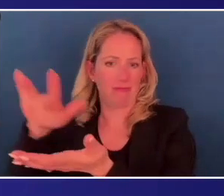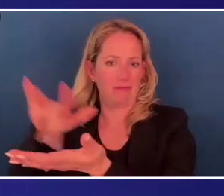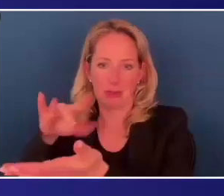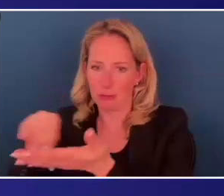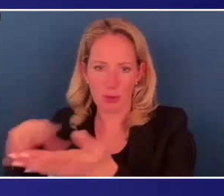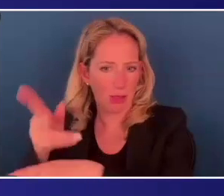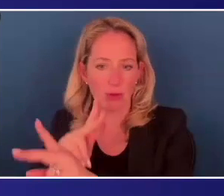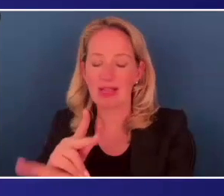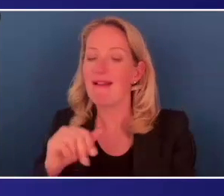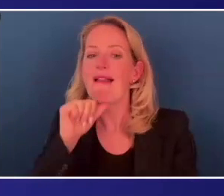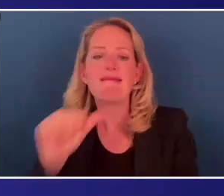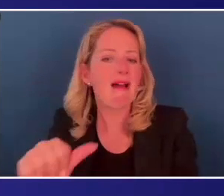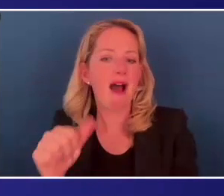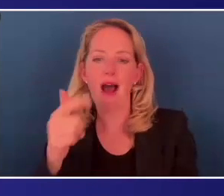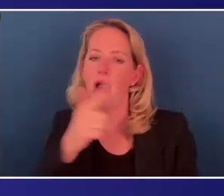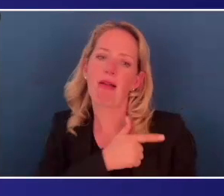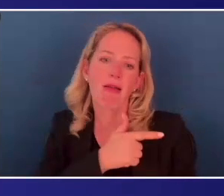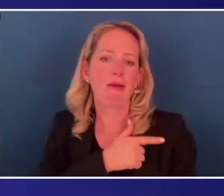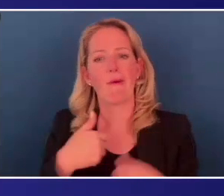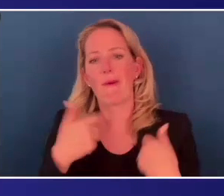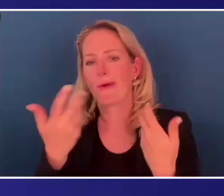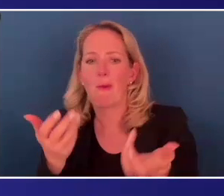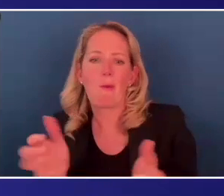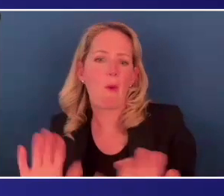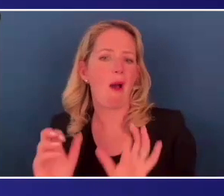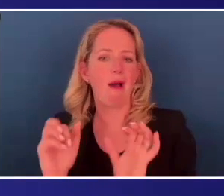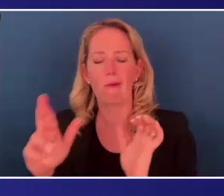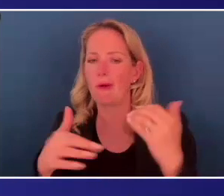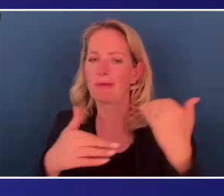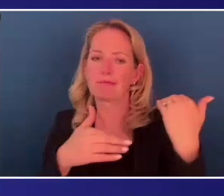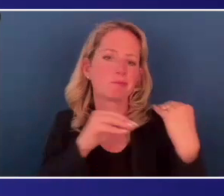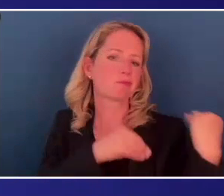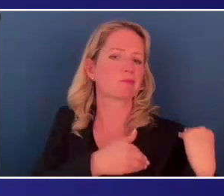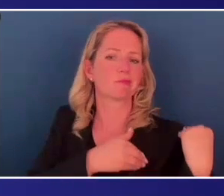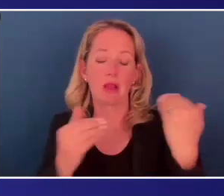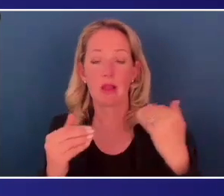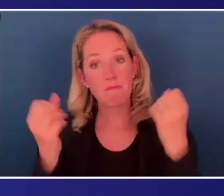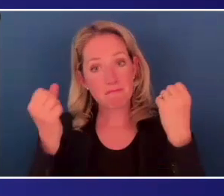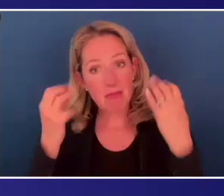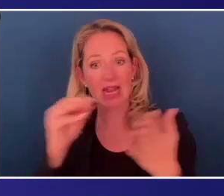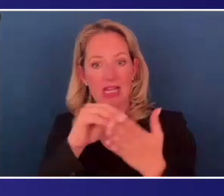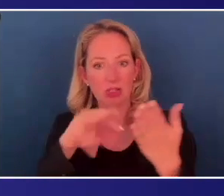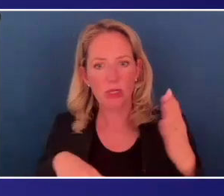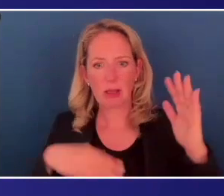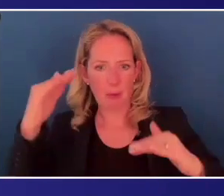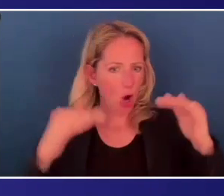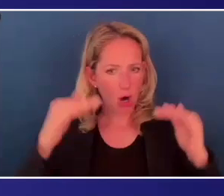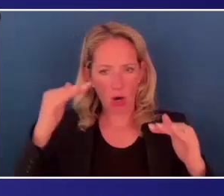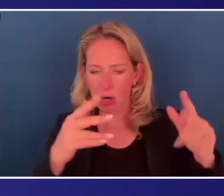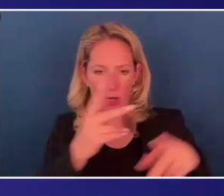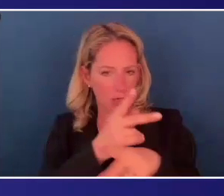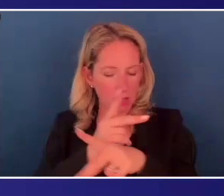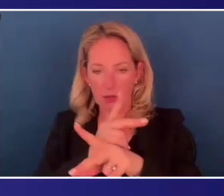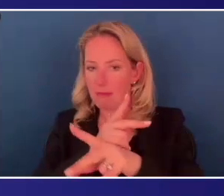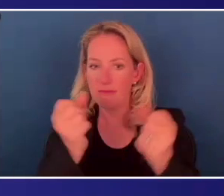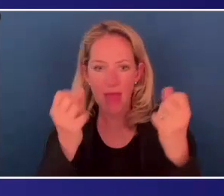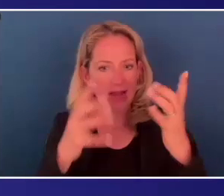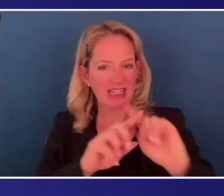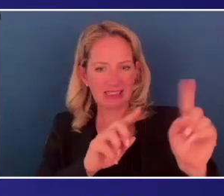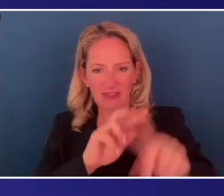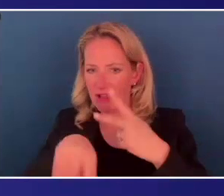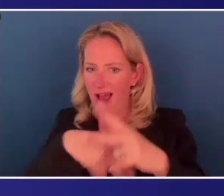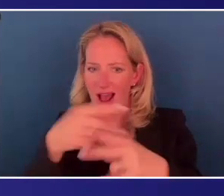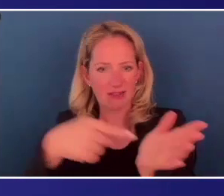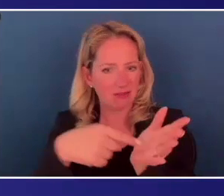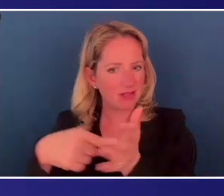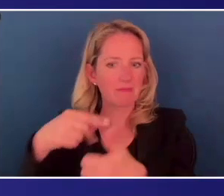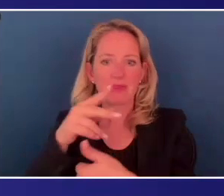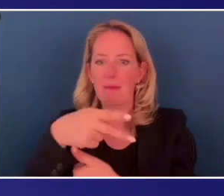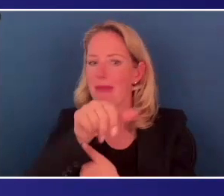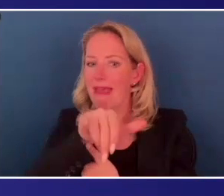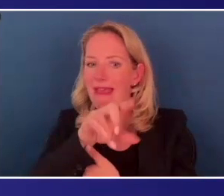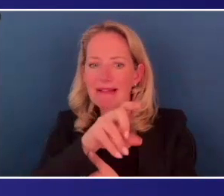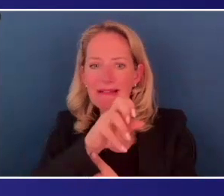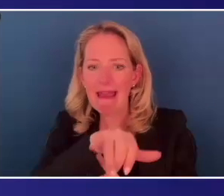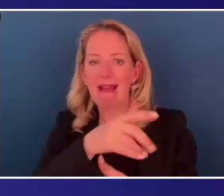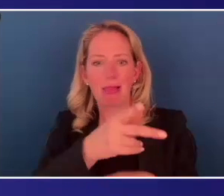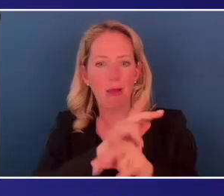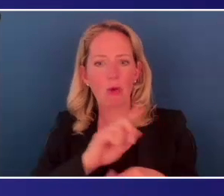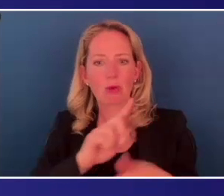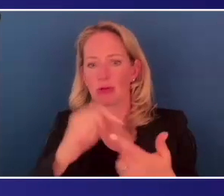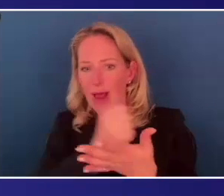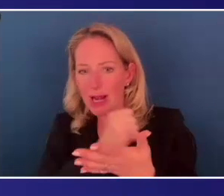Many bars are juggling multiple types of dead. Payday loans, credit cards, back rent, and report that this carry more immediate stressing consequences than student loans.